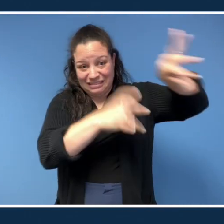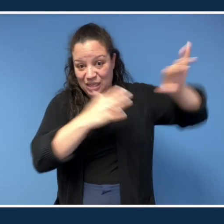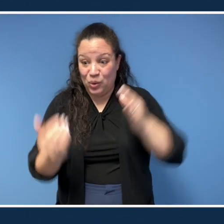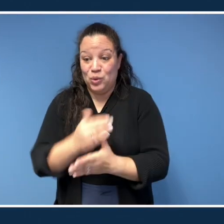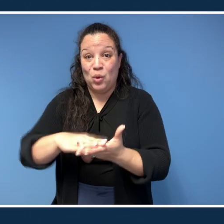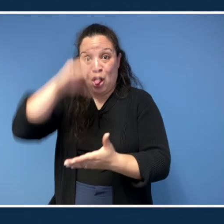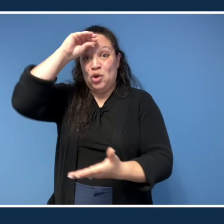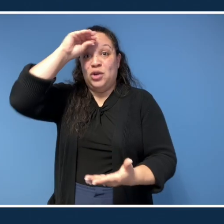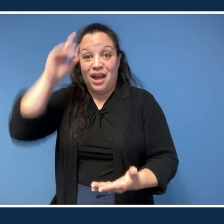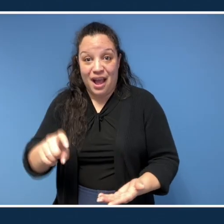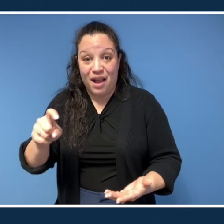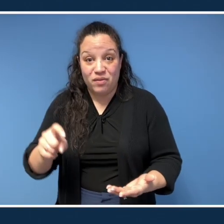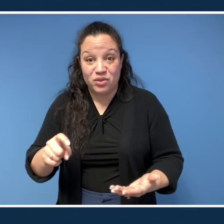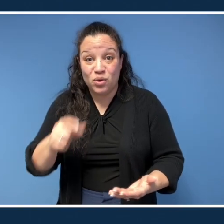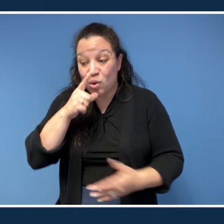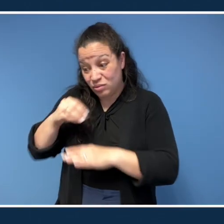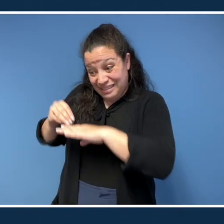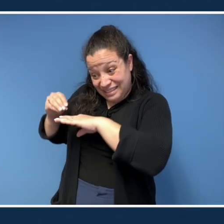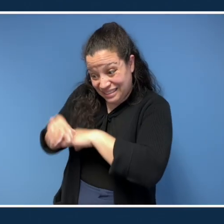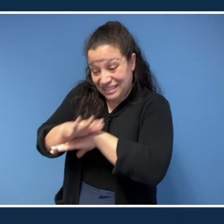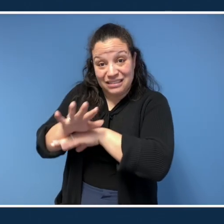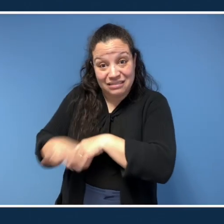and specifically the African Nova Scotian community in that sense.